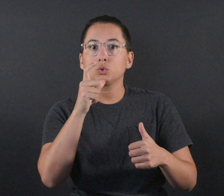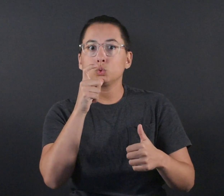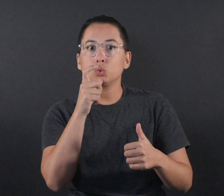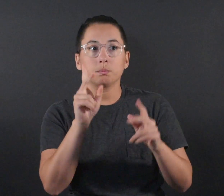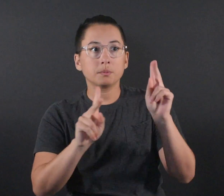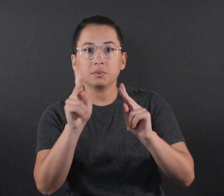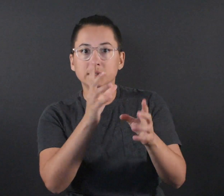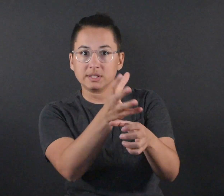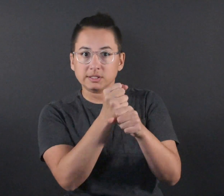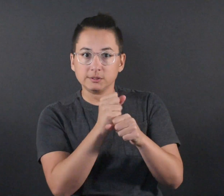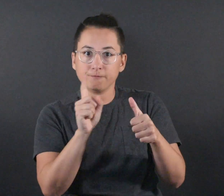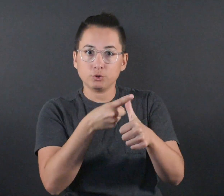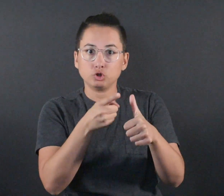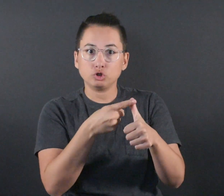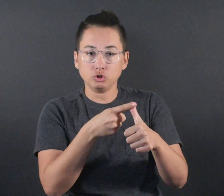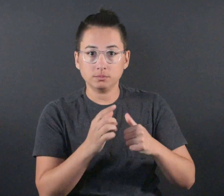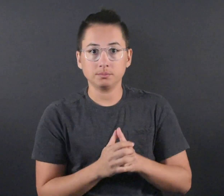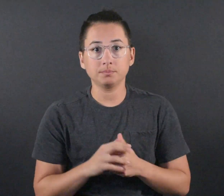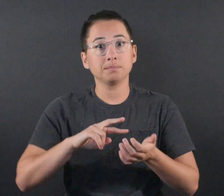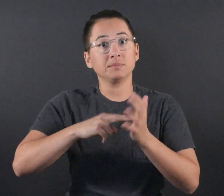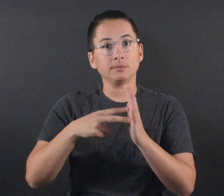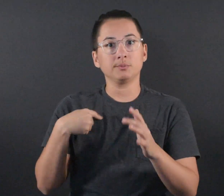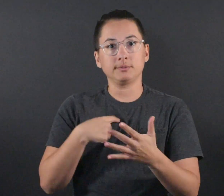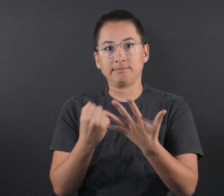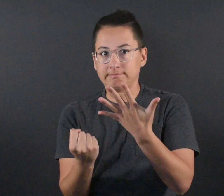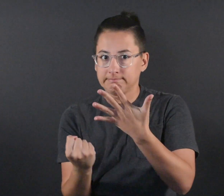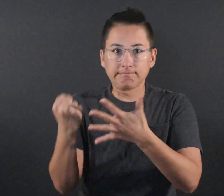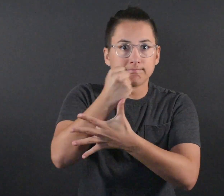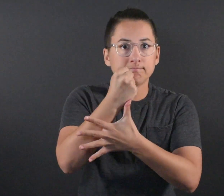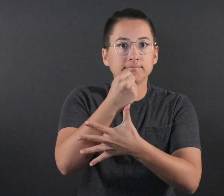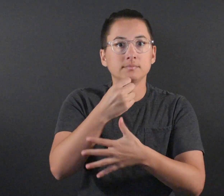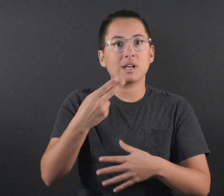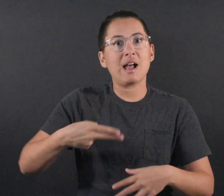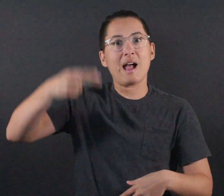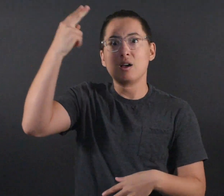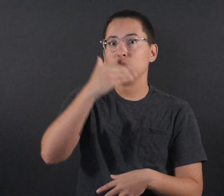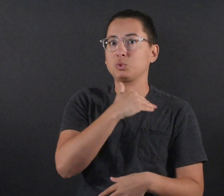That means we need to prioritize people at highest risk of getting very sick